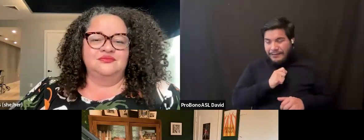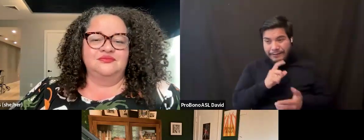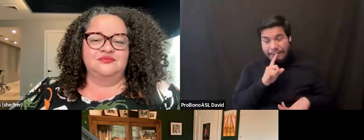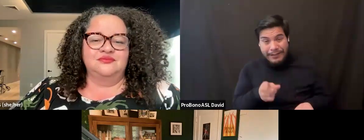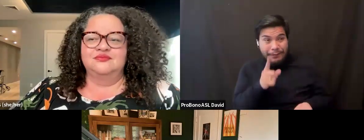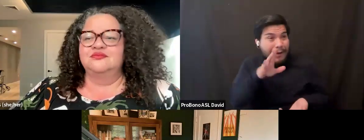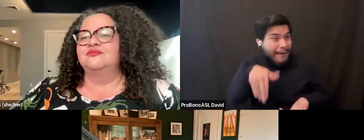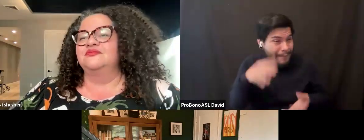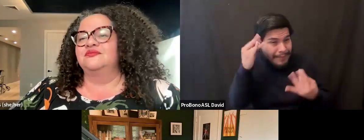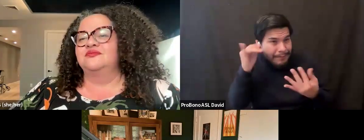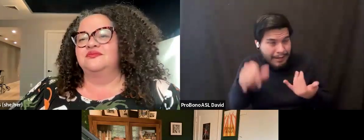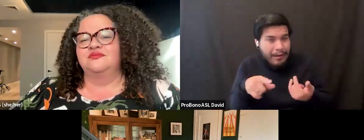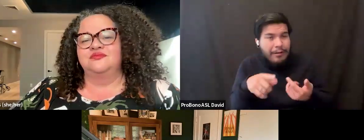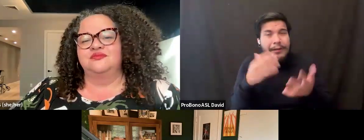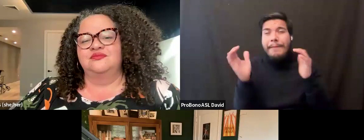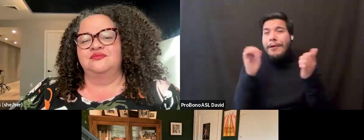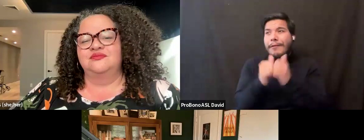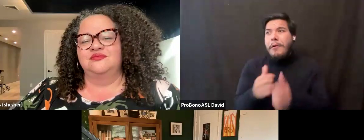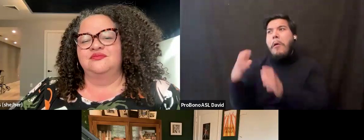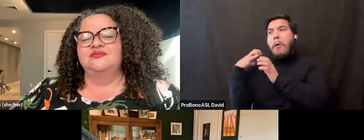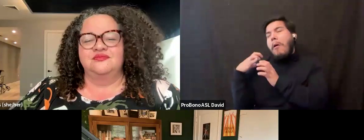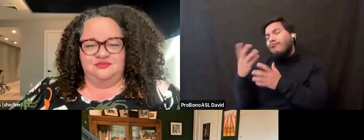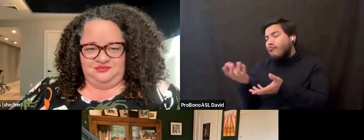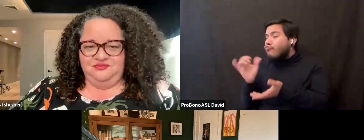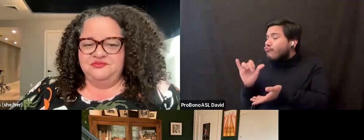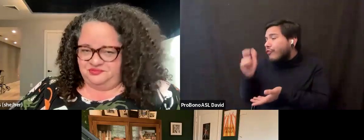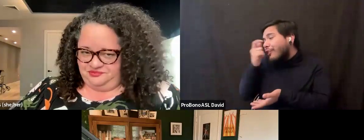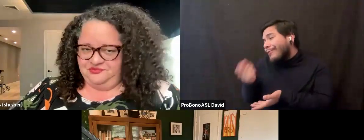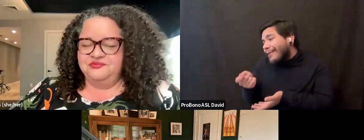Rather than just sort of taking it on board and going, oh, interesting. And sort of keeping your life rolling,